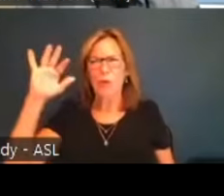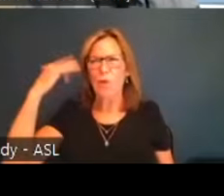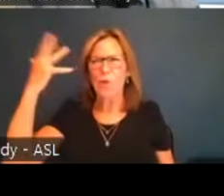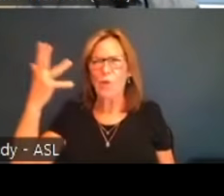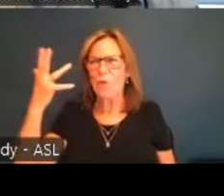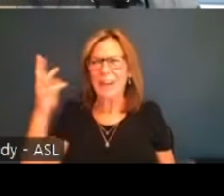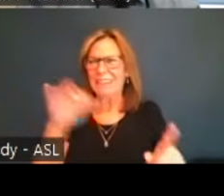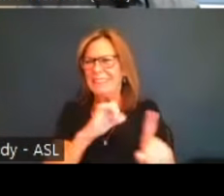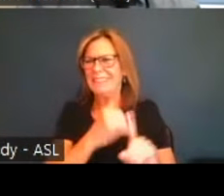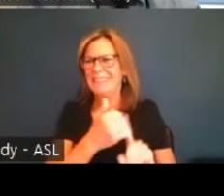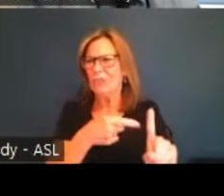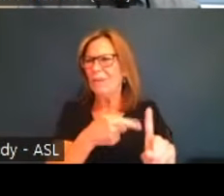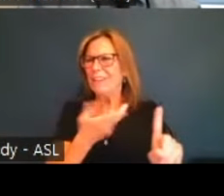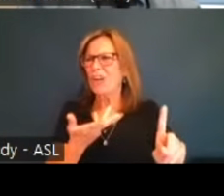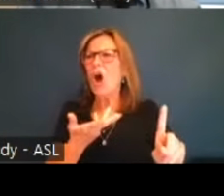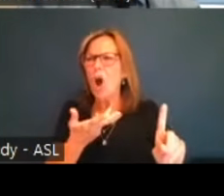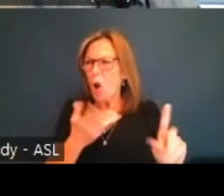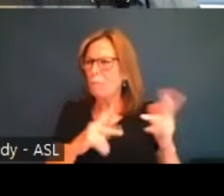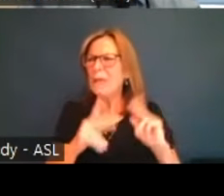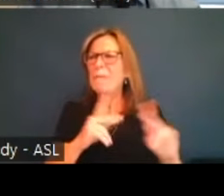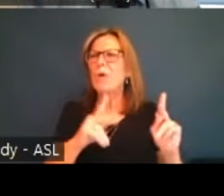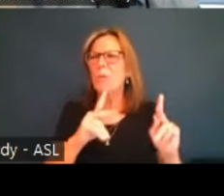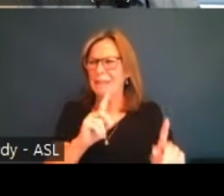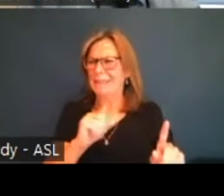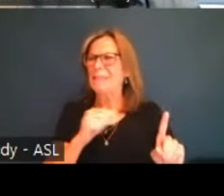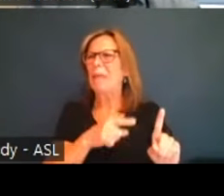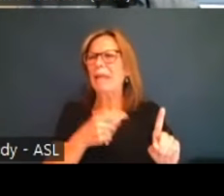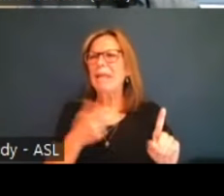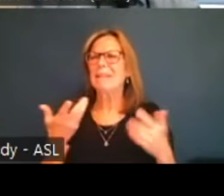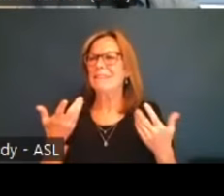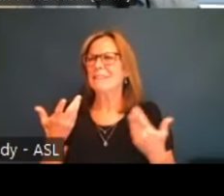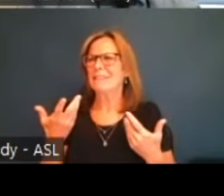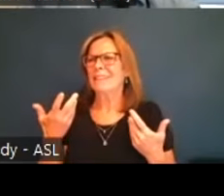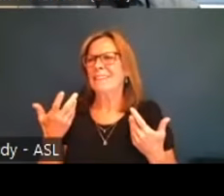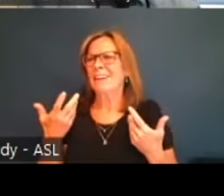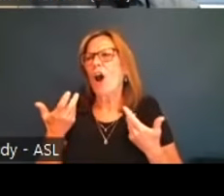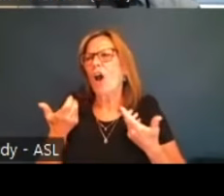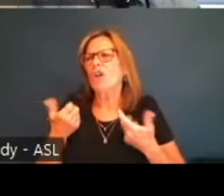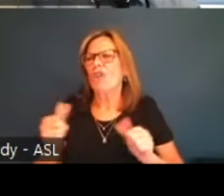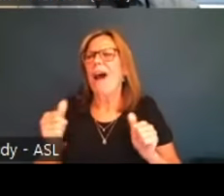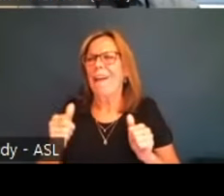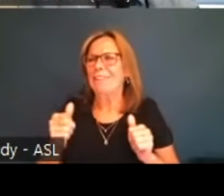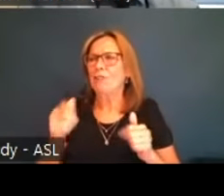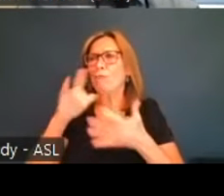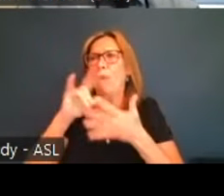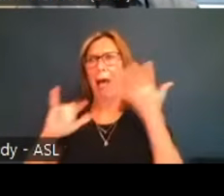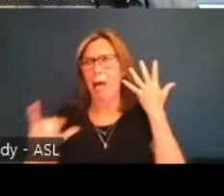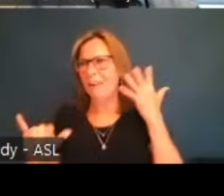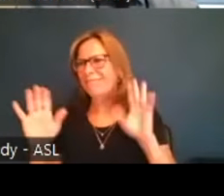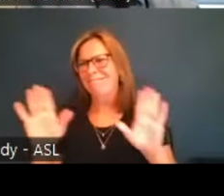ways is not really lawful, So let's talk a little bit about the obligation under the